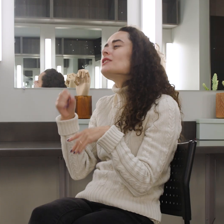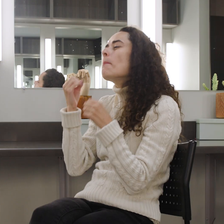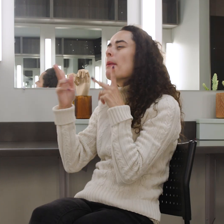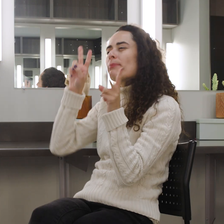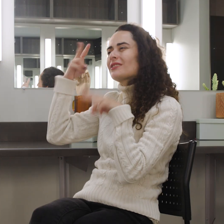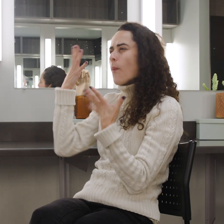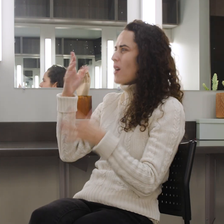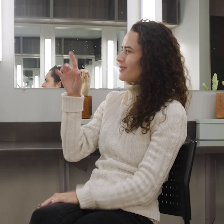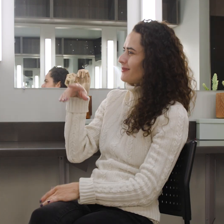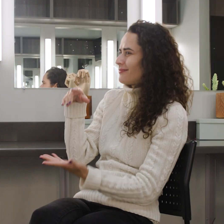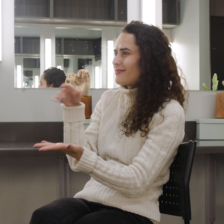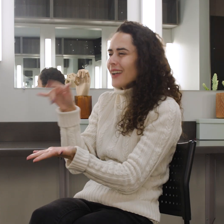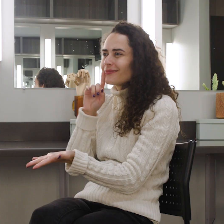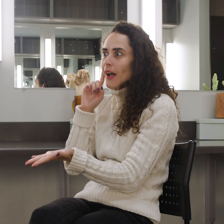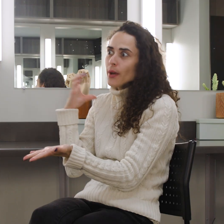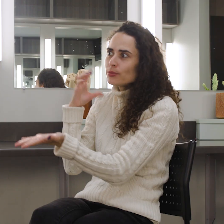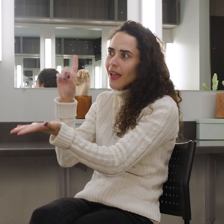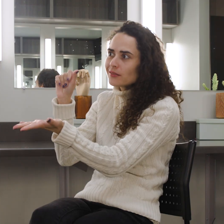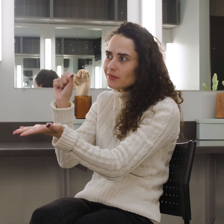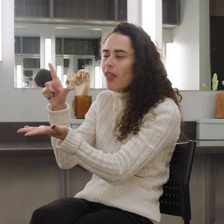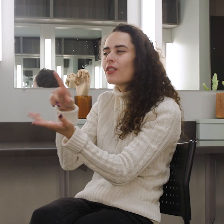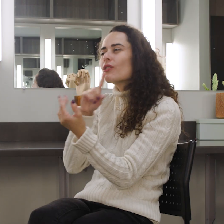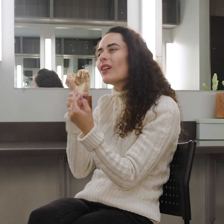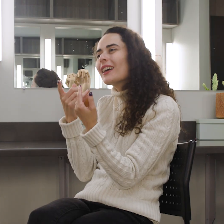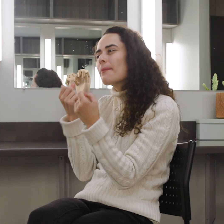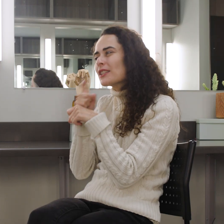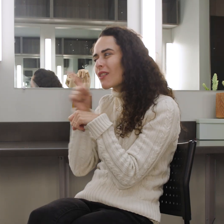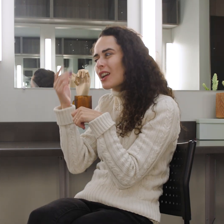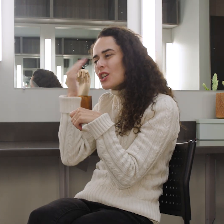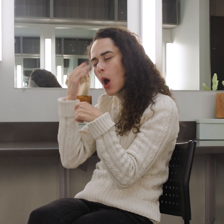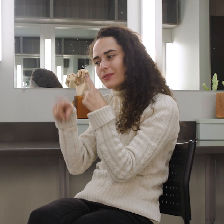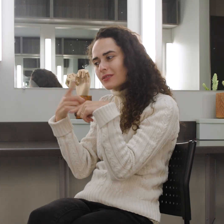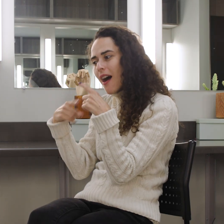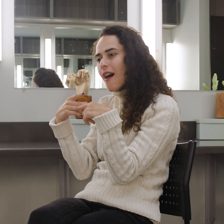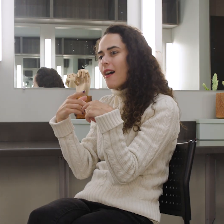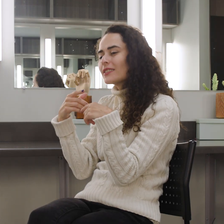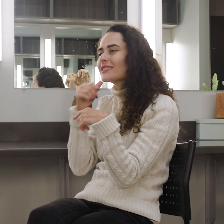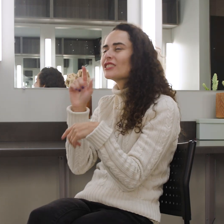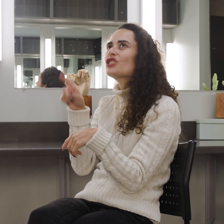Many people misunderstand what a Deaf coach or DASL actually does. They make sure that the actors are signing well.